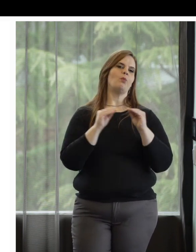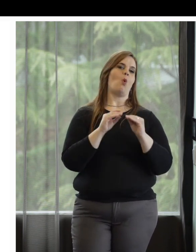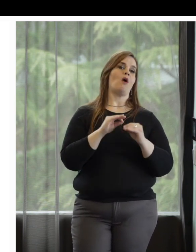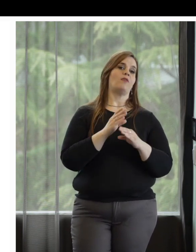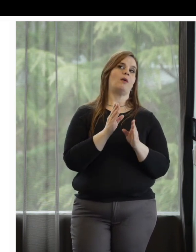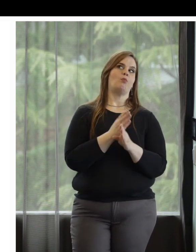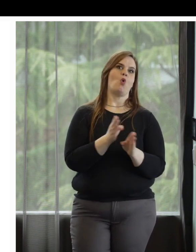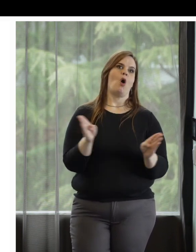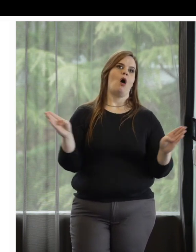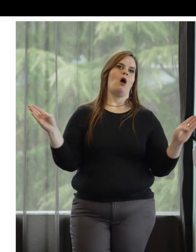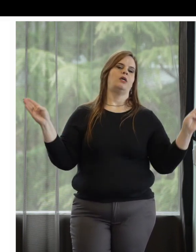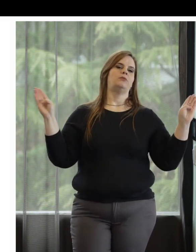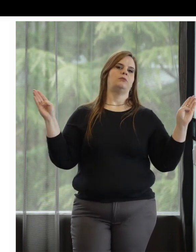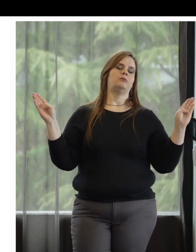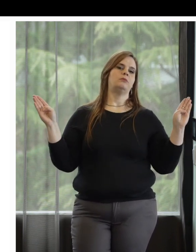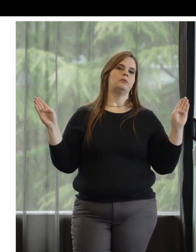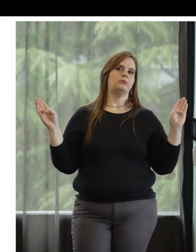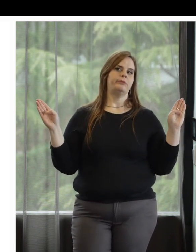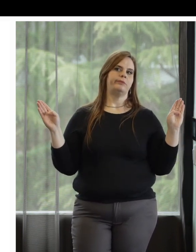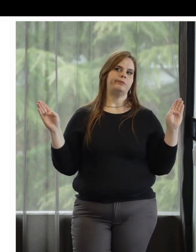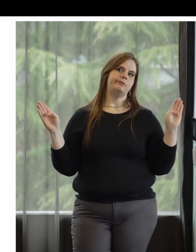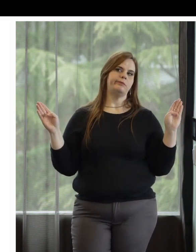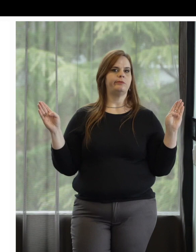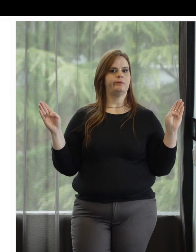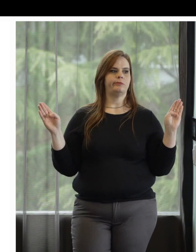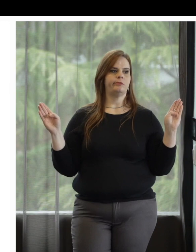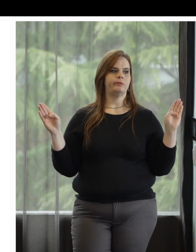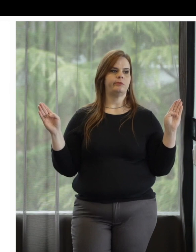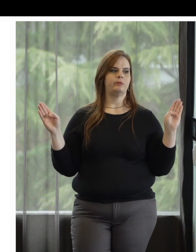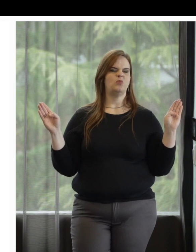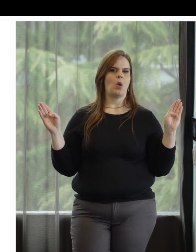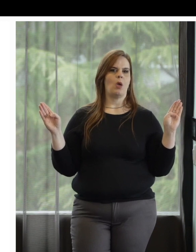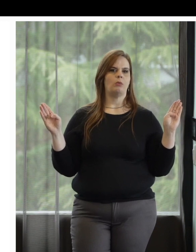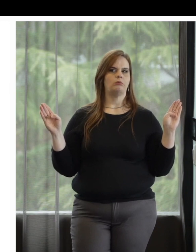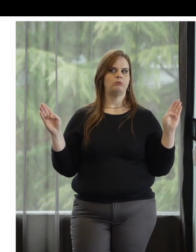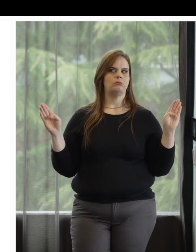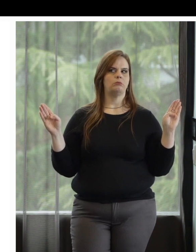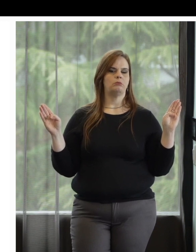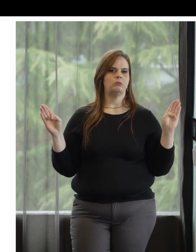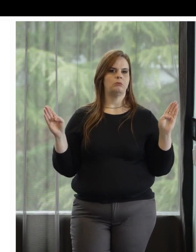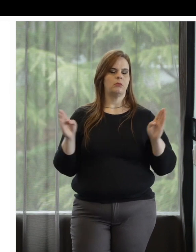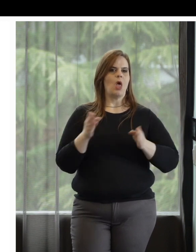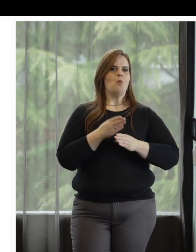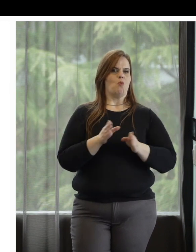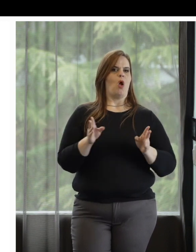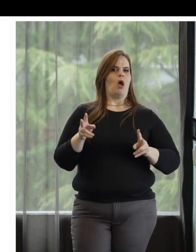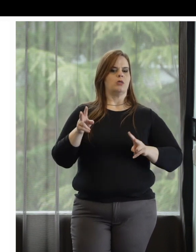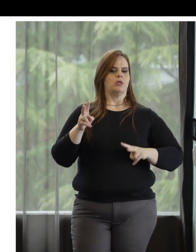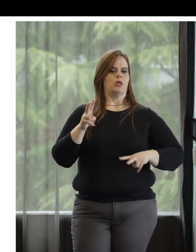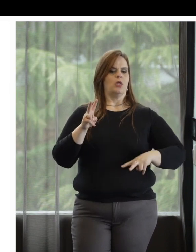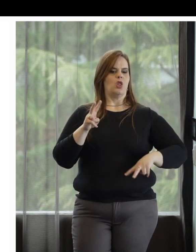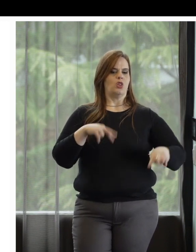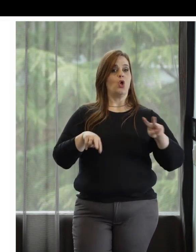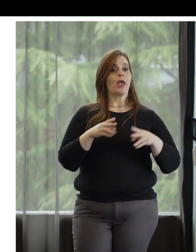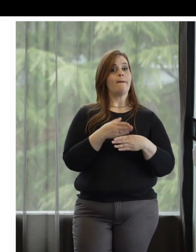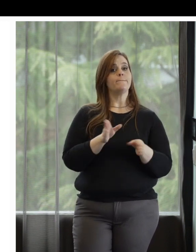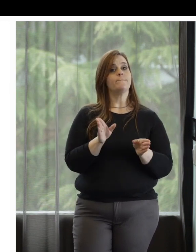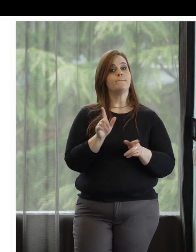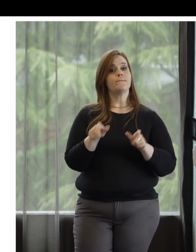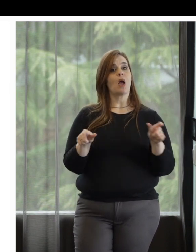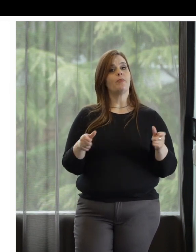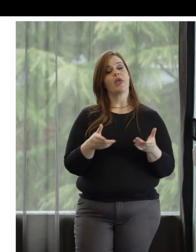a broader look at public right of way and needs that